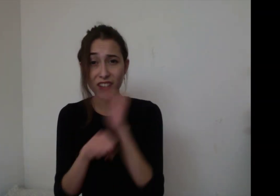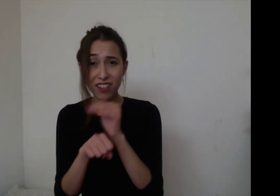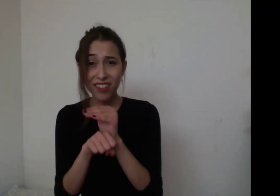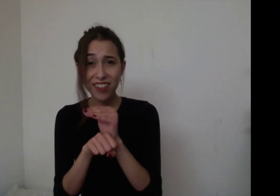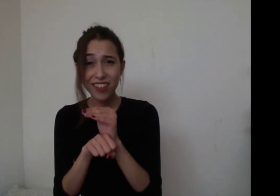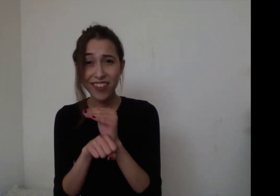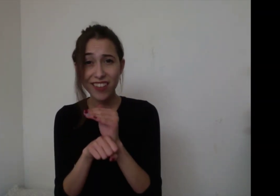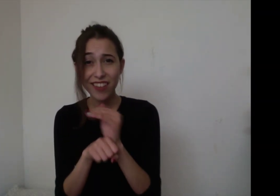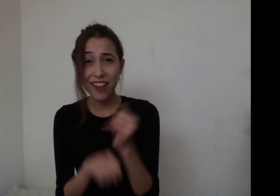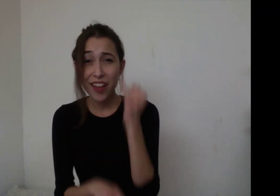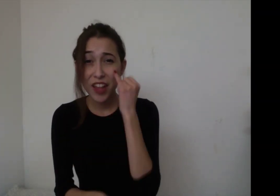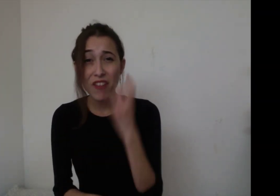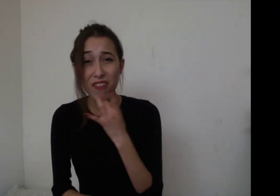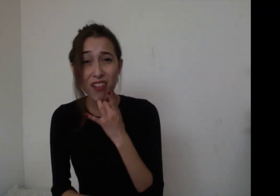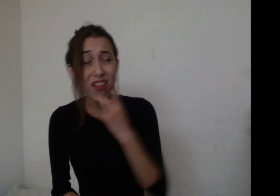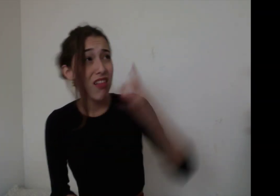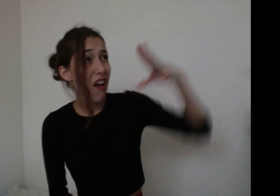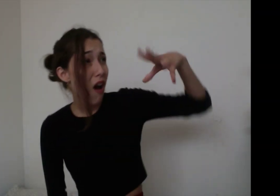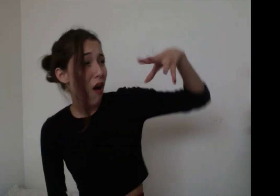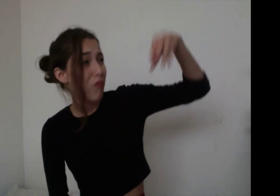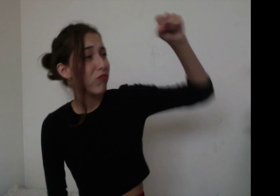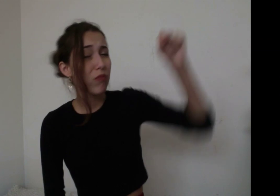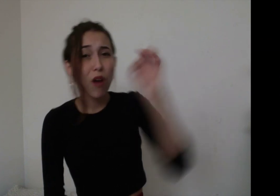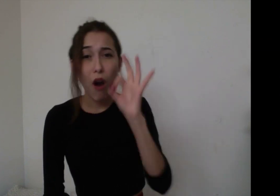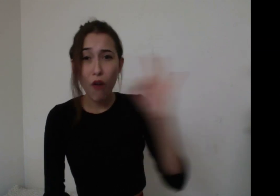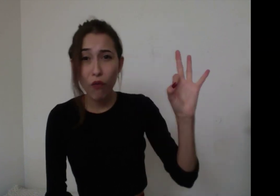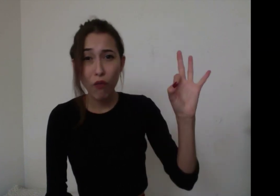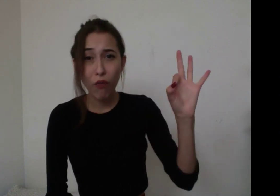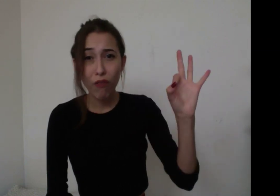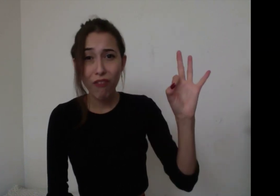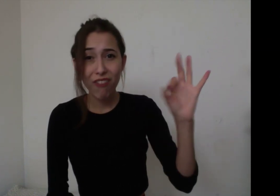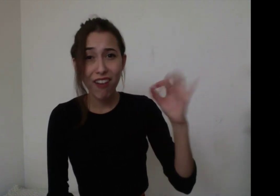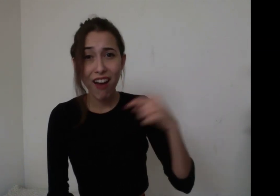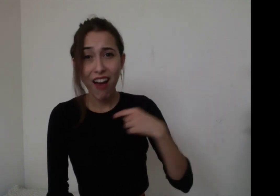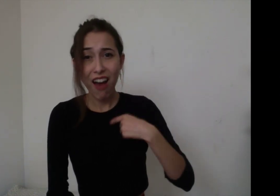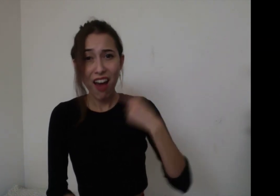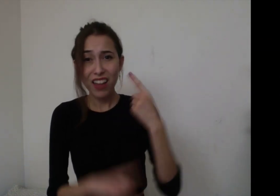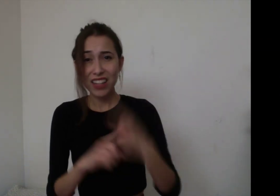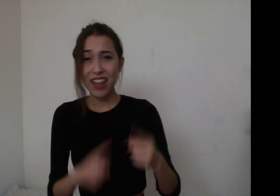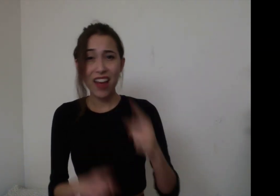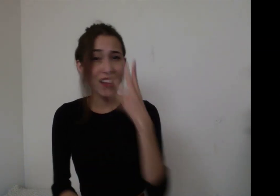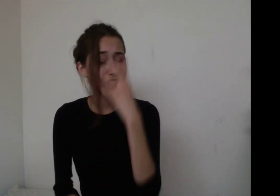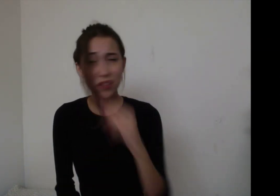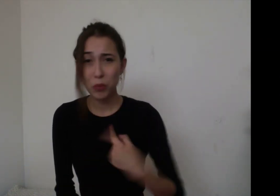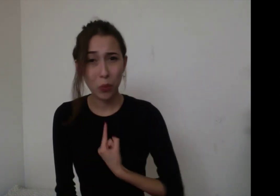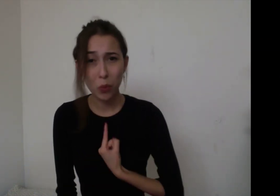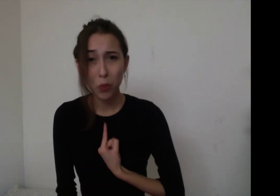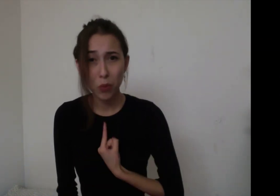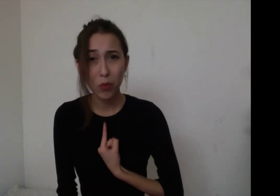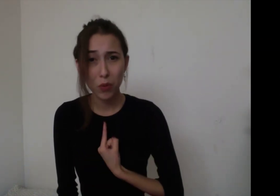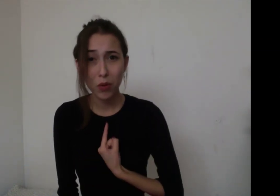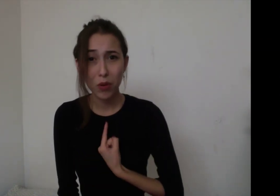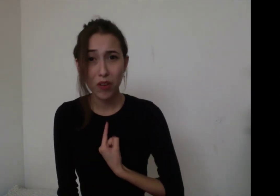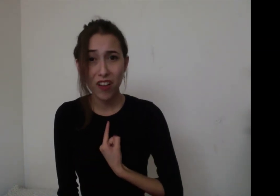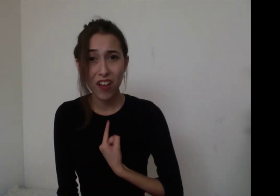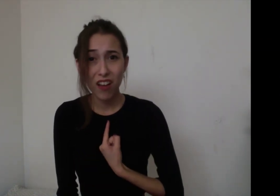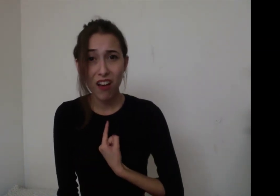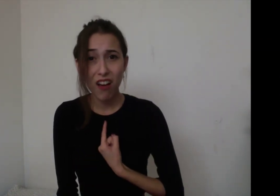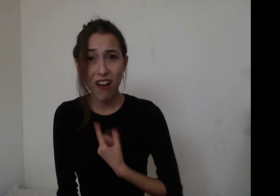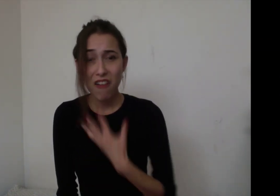Kaileigh Valdez: I can’t sleep alone at night without having a light on